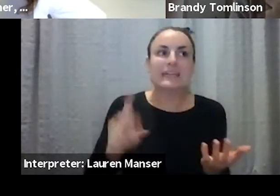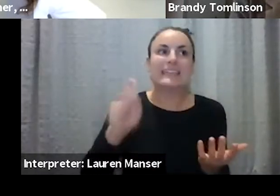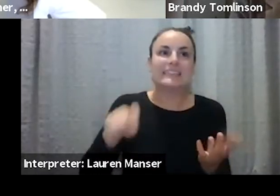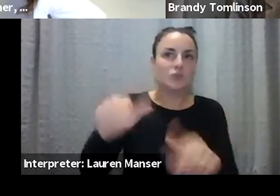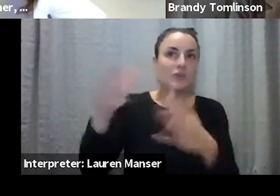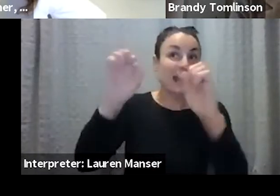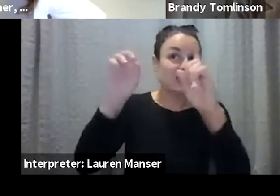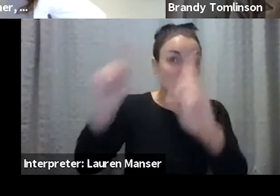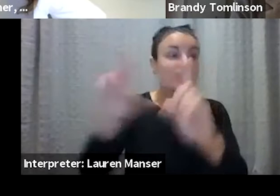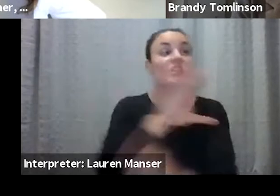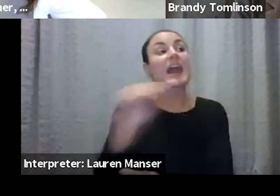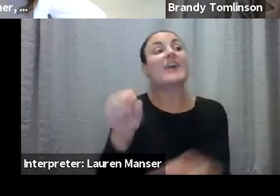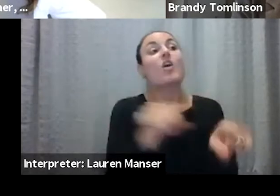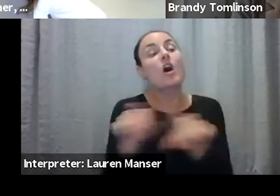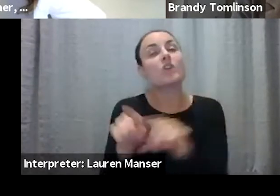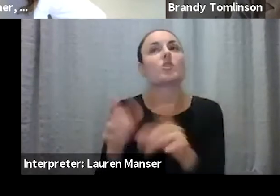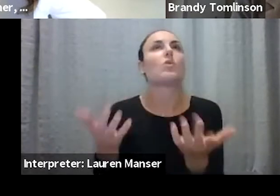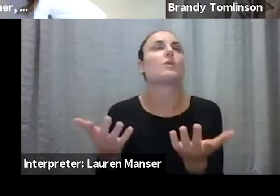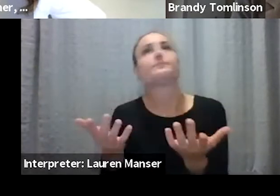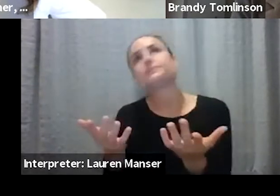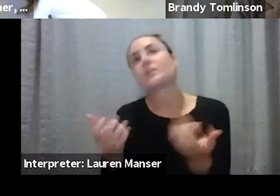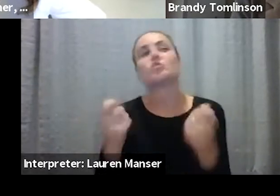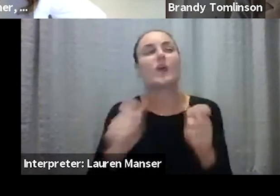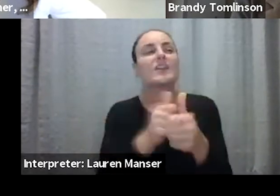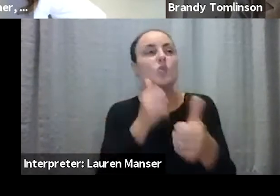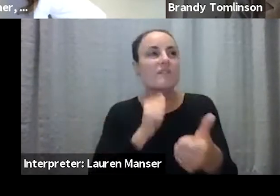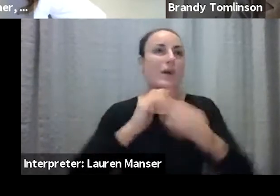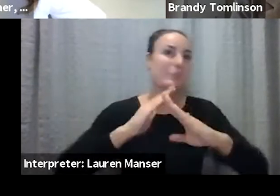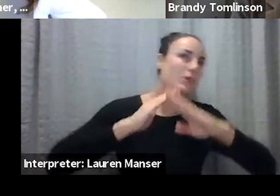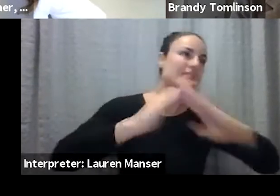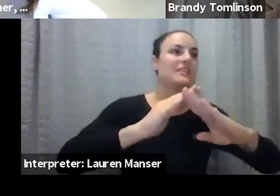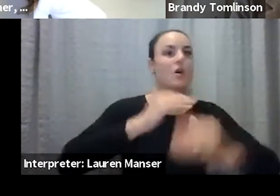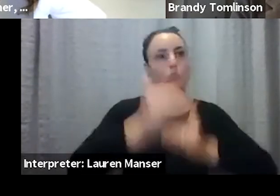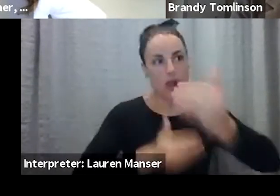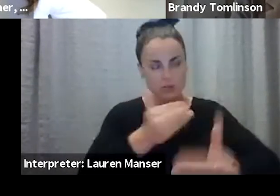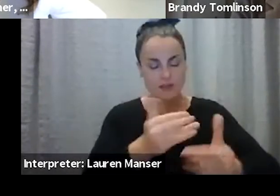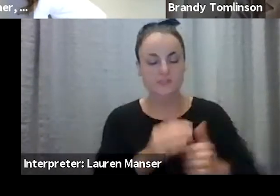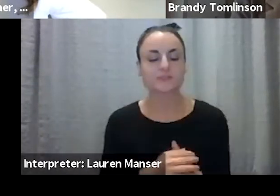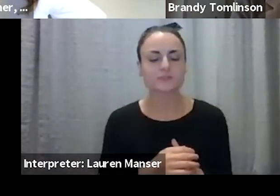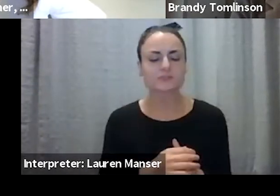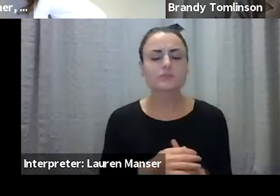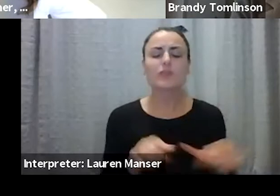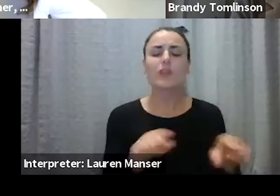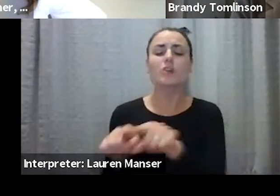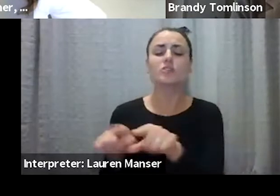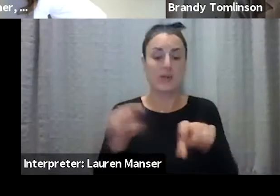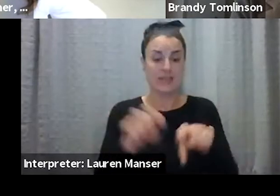and preventing progress. Like it was discussed during the panel, there are people who, unfortunately,